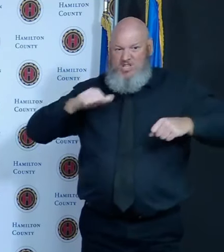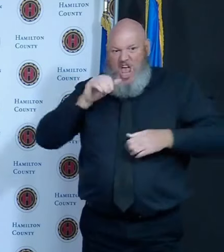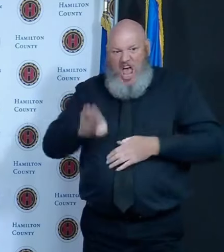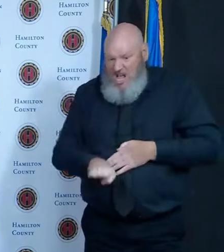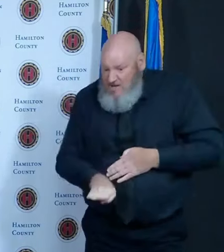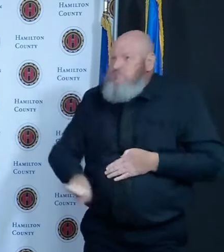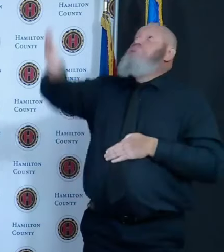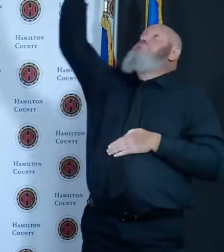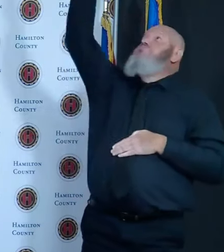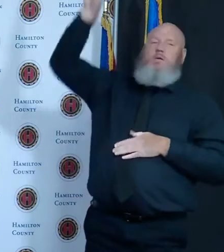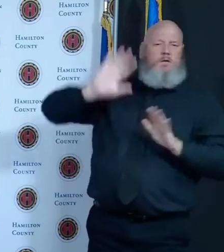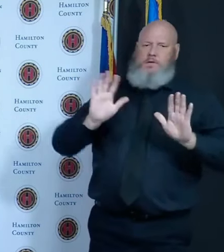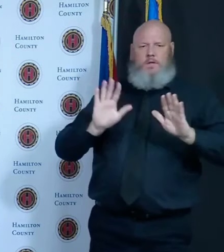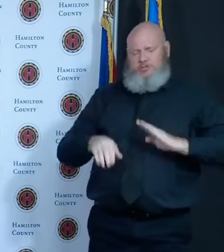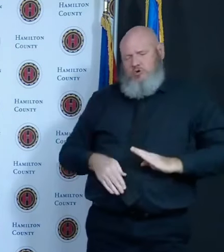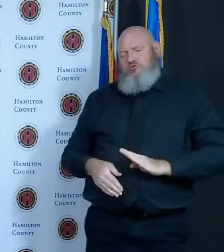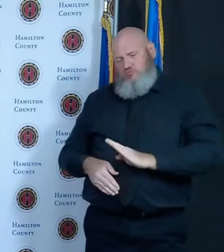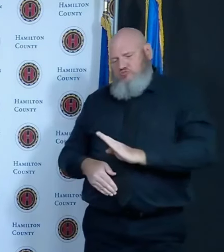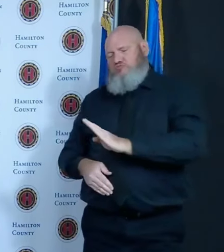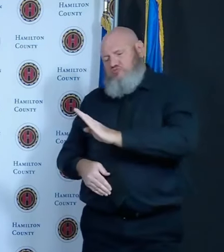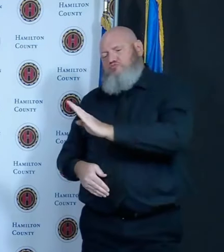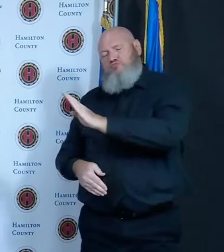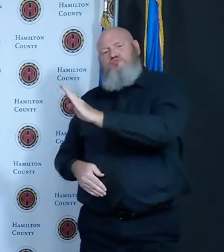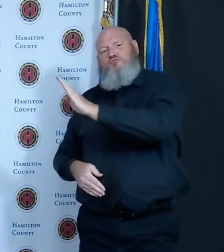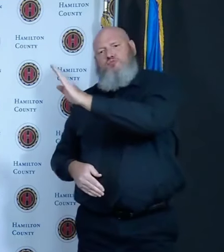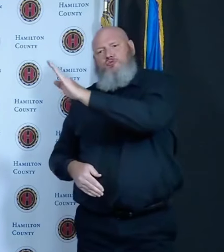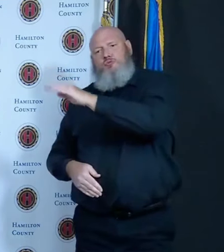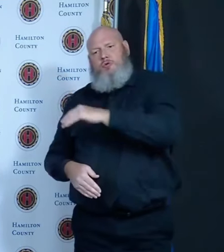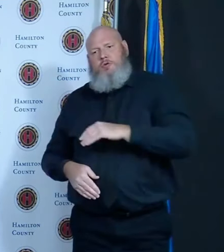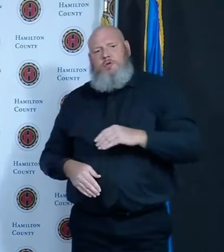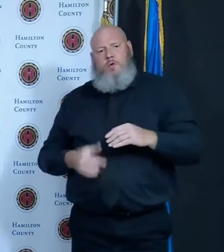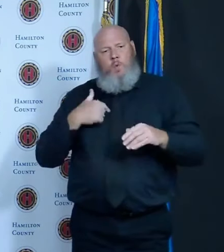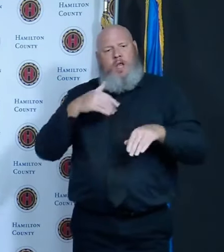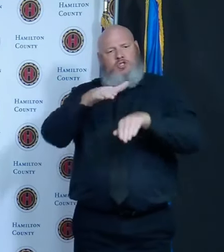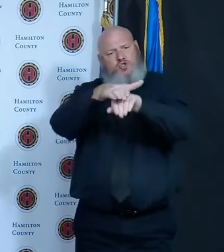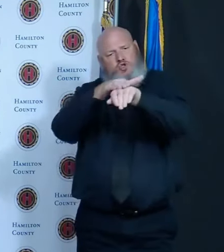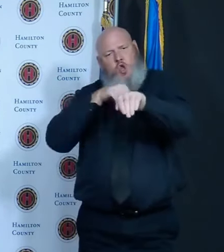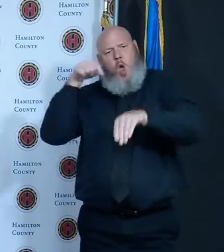the exponential growth that we saw in the early modeling was straight up I